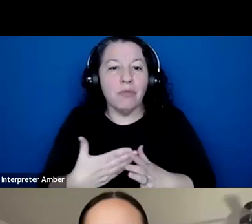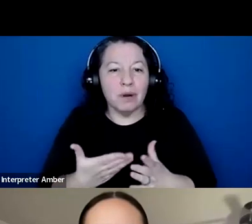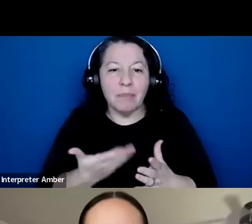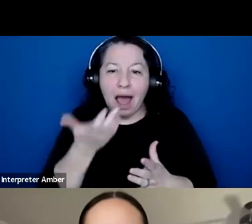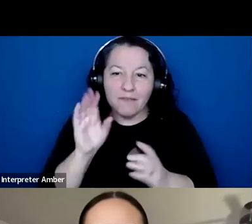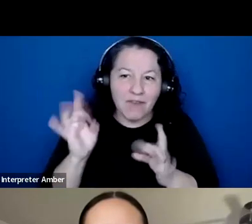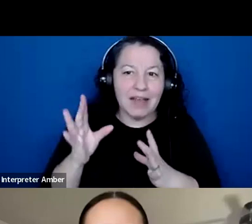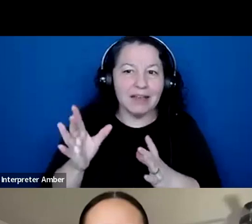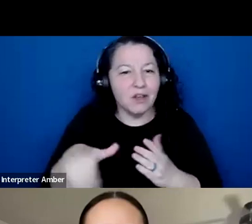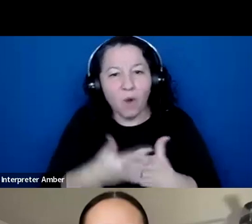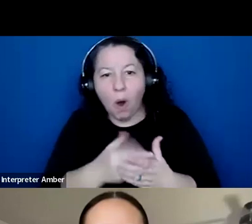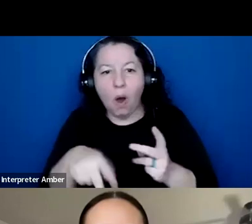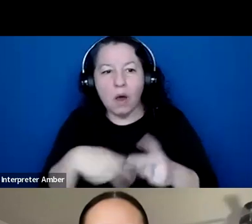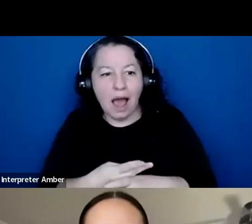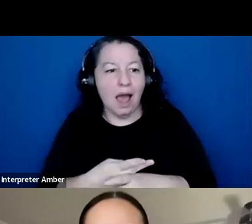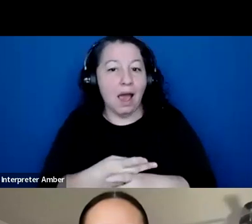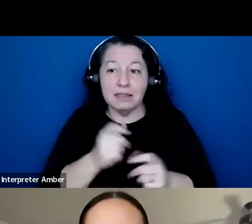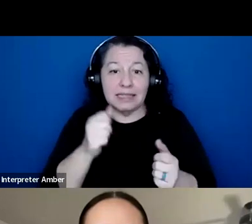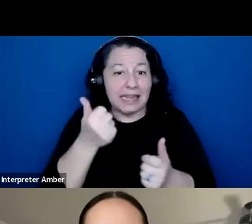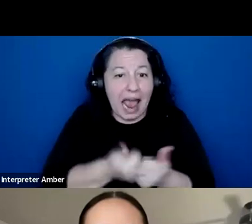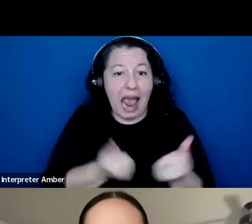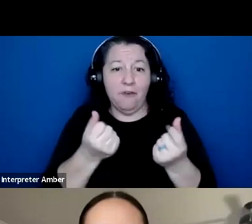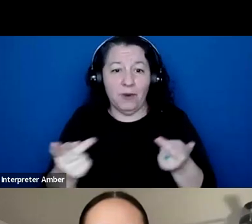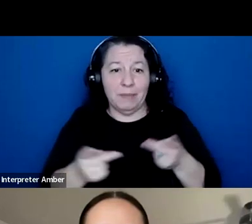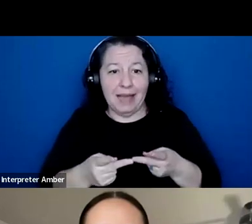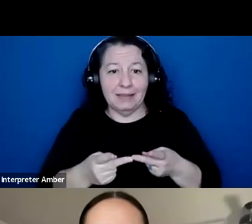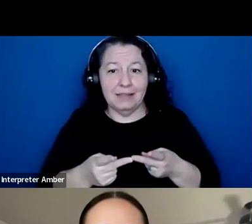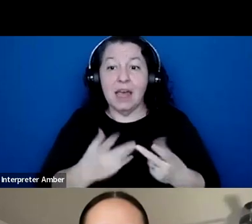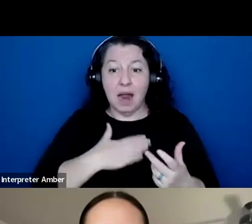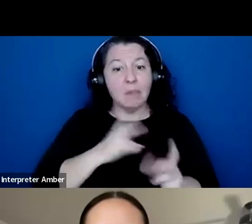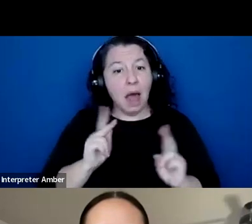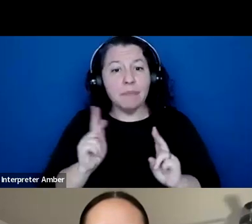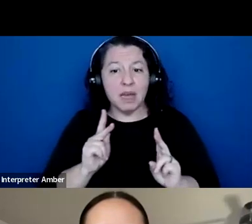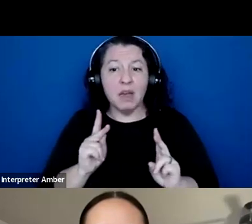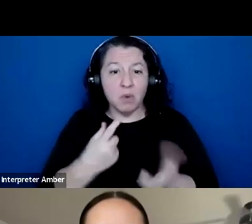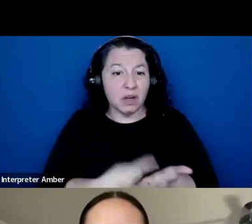And I'm really glad people brought up the militarization of policing or the militarization that I saw